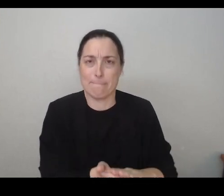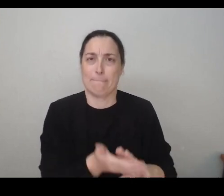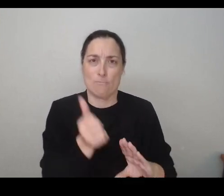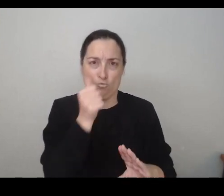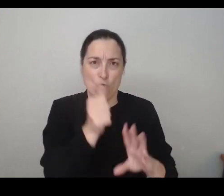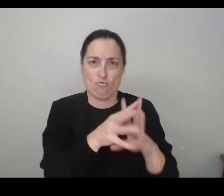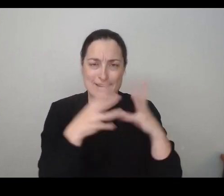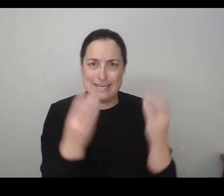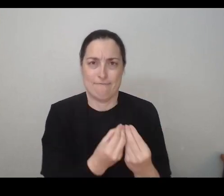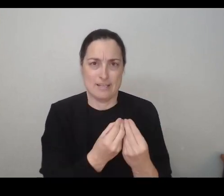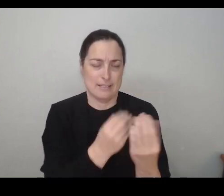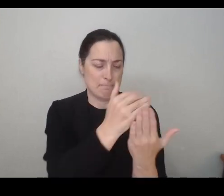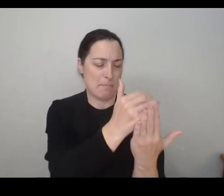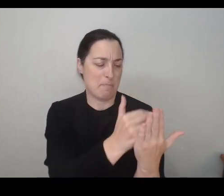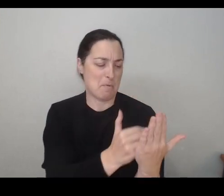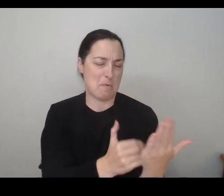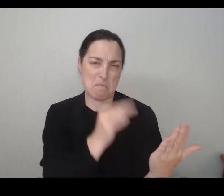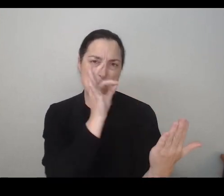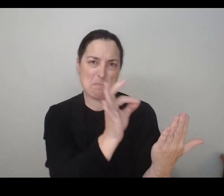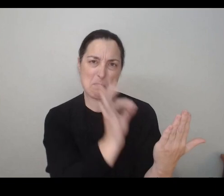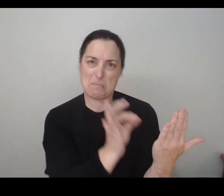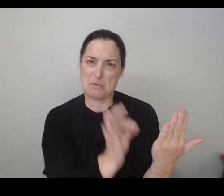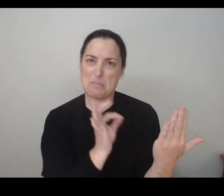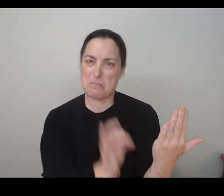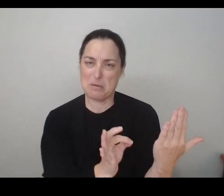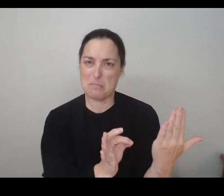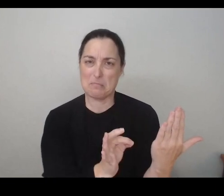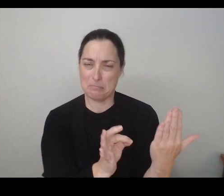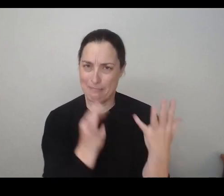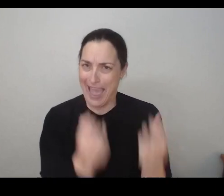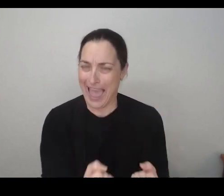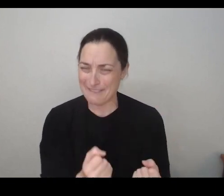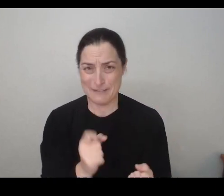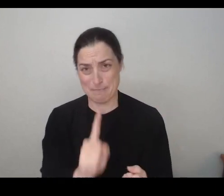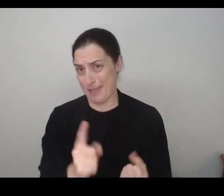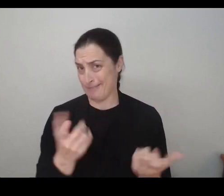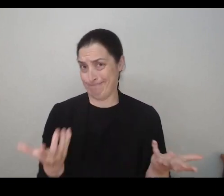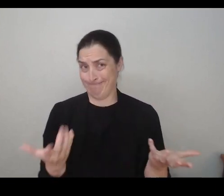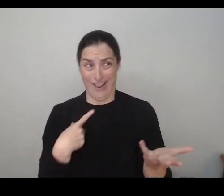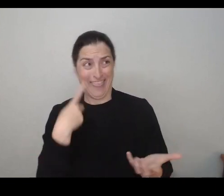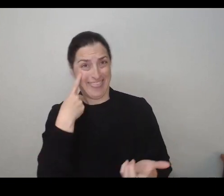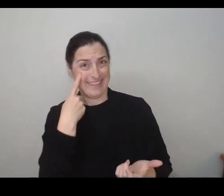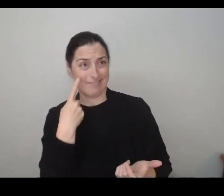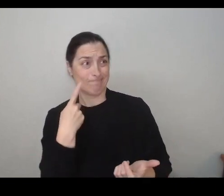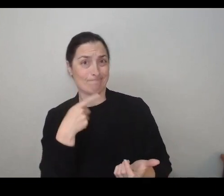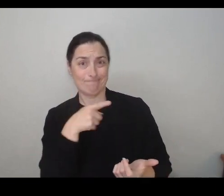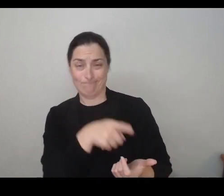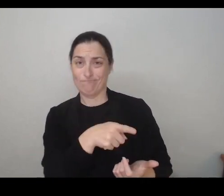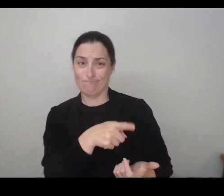and the manuscripts would be established and published. But I think you're pointing to a lot of unfinished business,